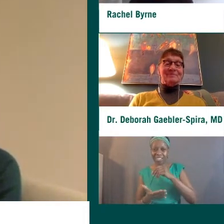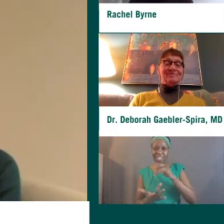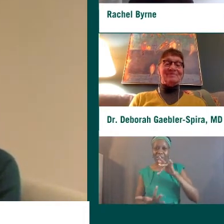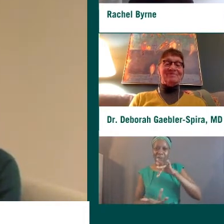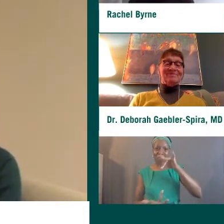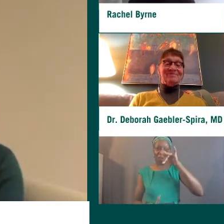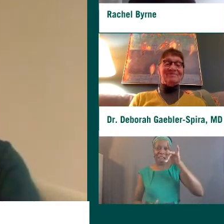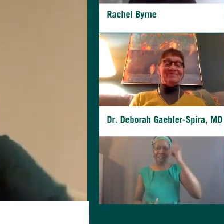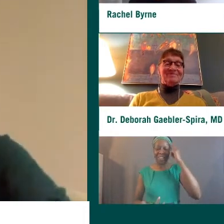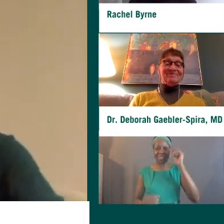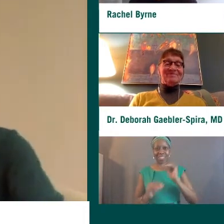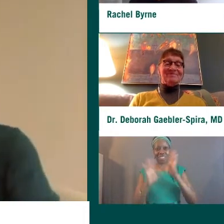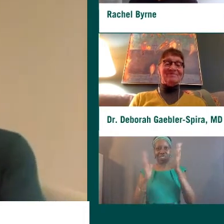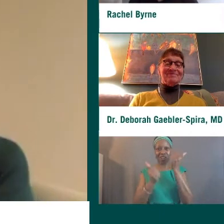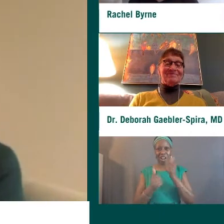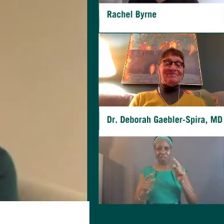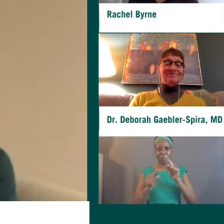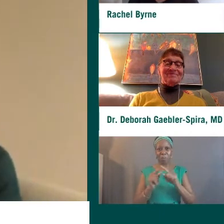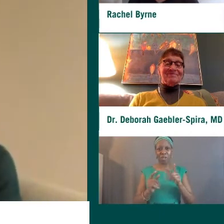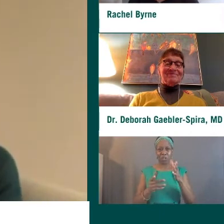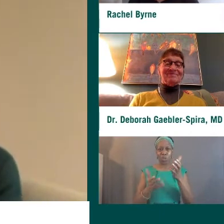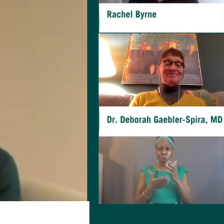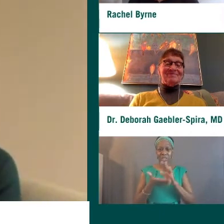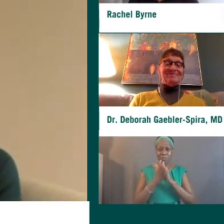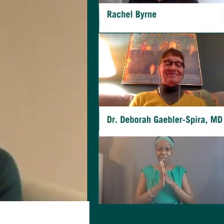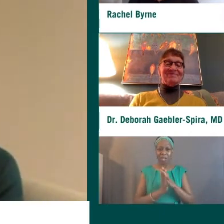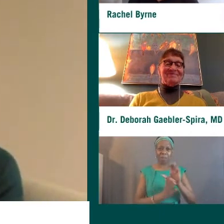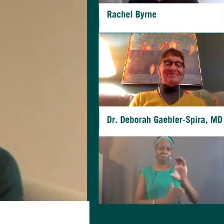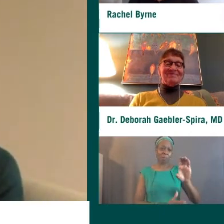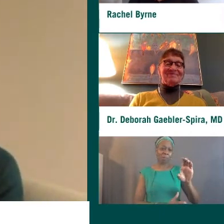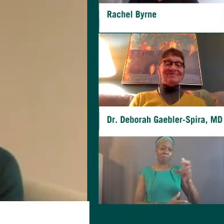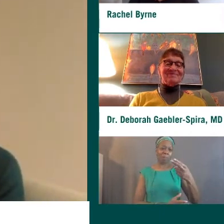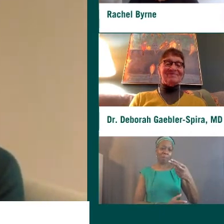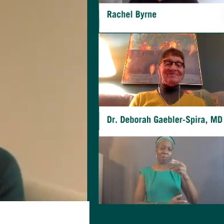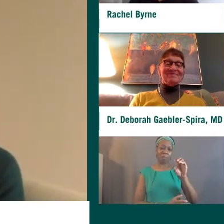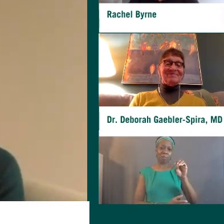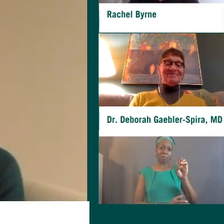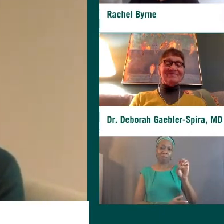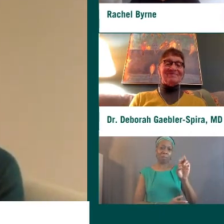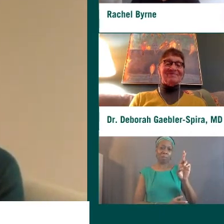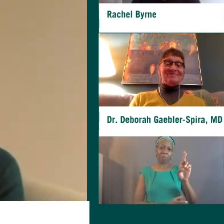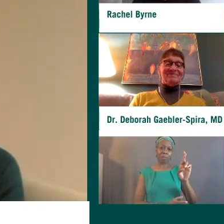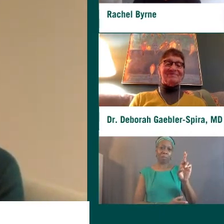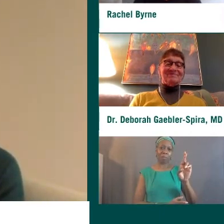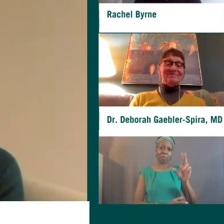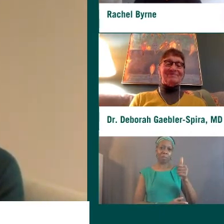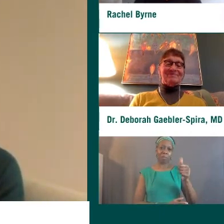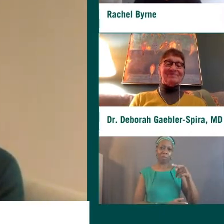but you wanting to be a choreographer. Did that come from actually participating in the research?